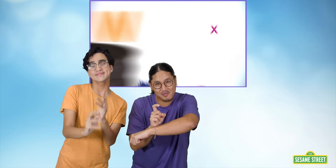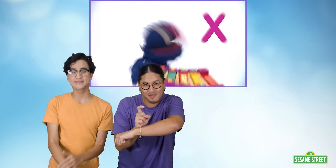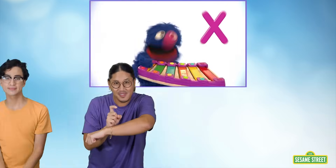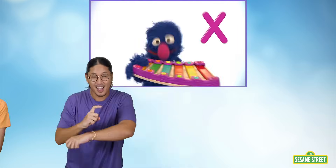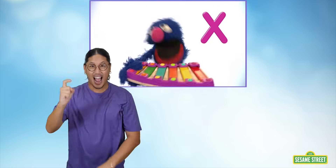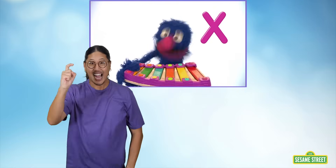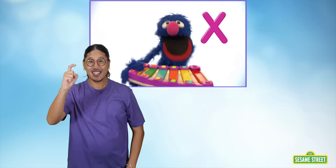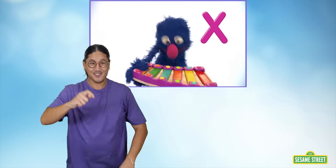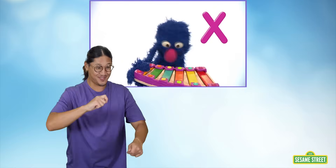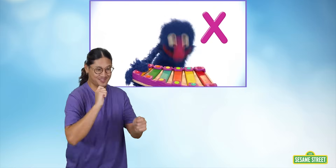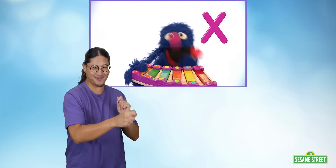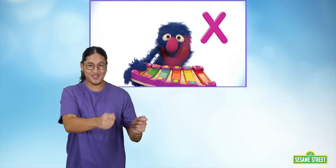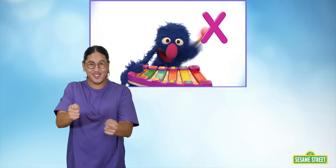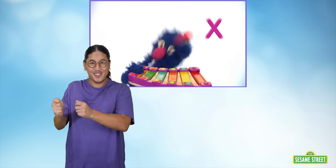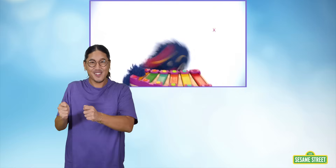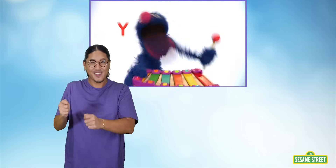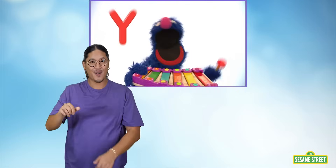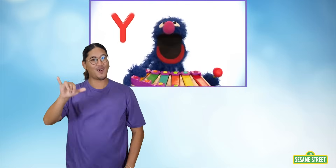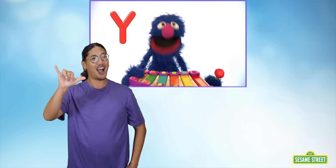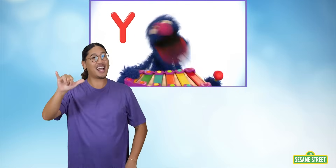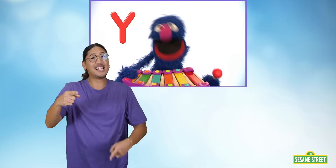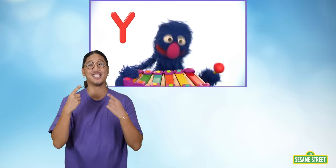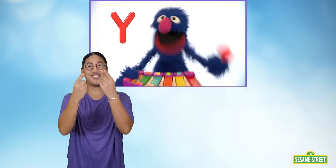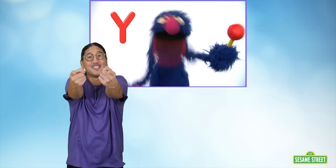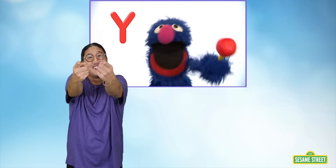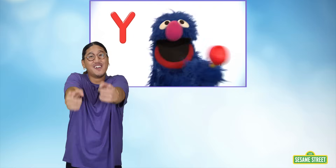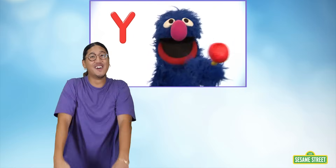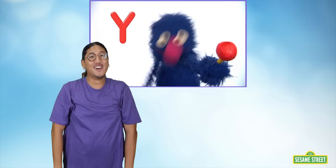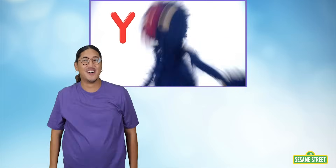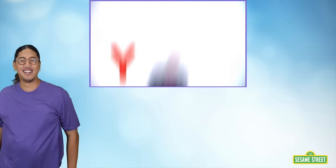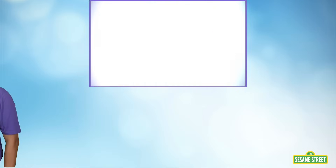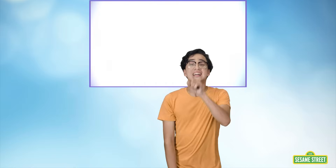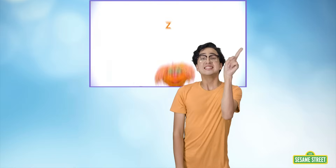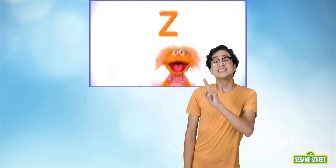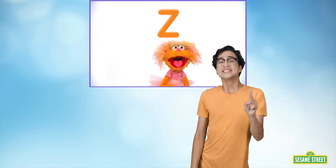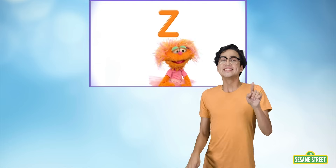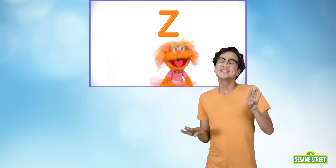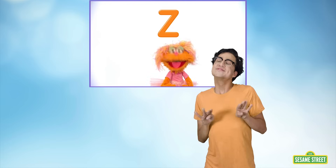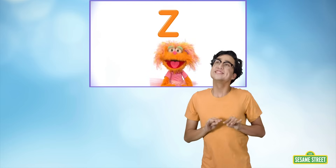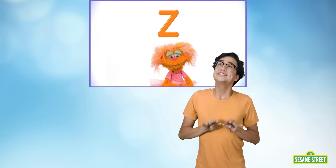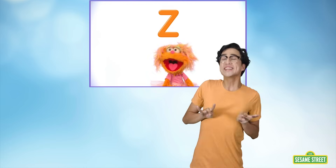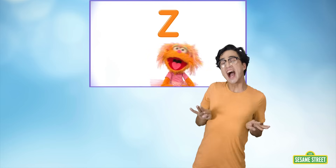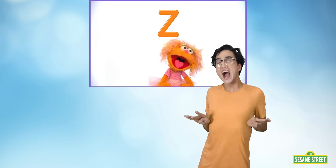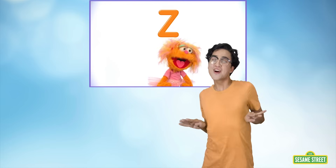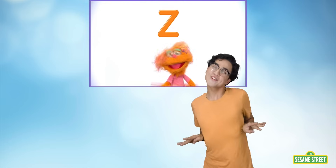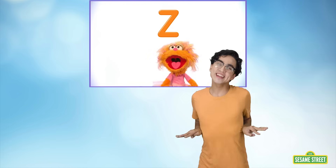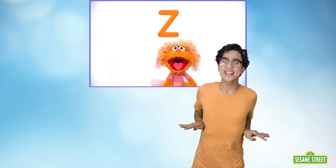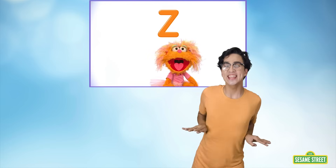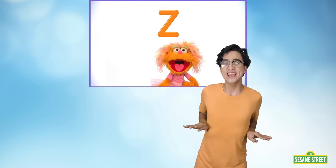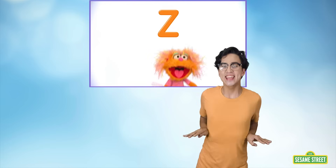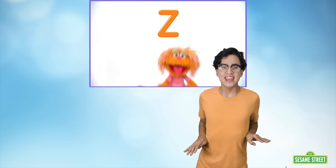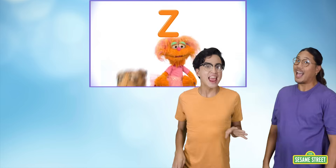[SINGING] X is for xylophone. Y is for you. [SINGING]: Z is for Zoe,